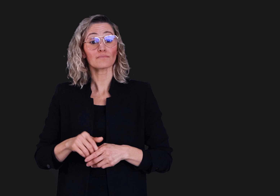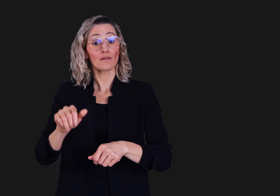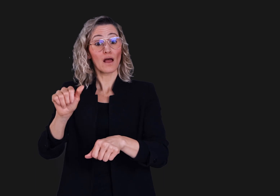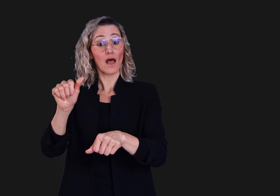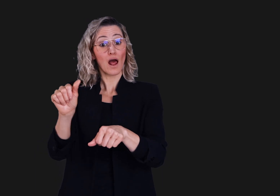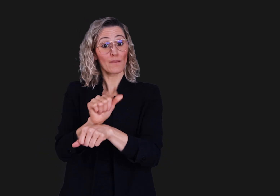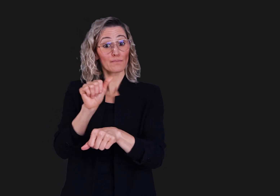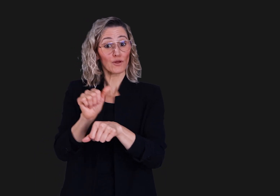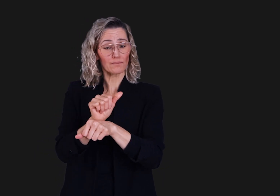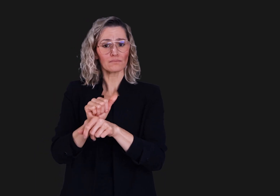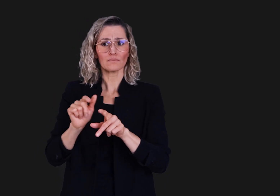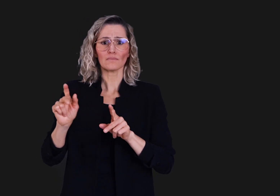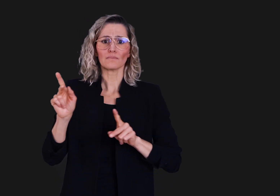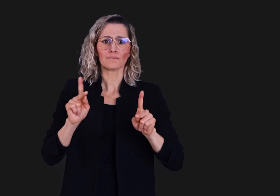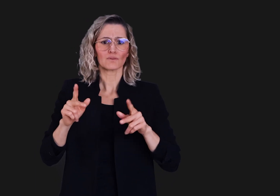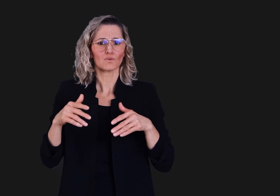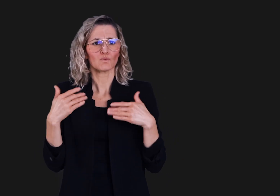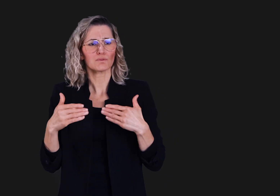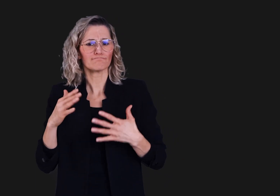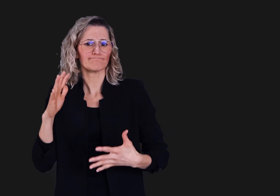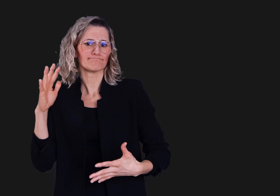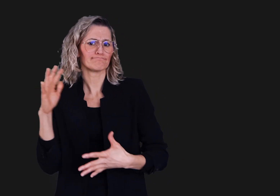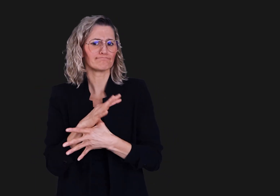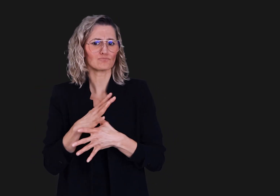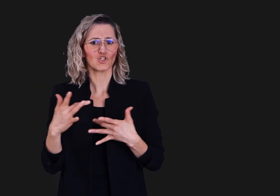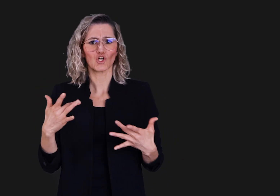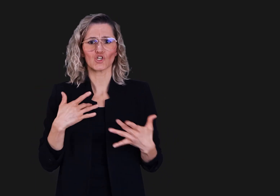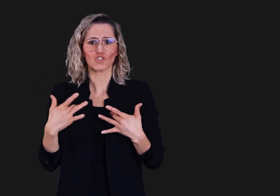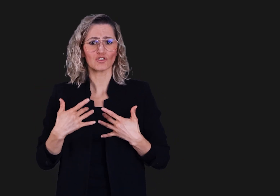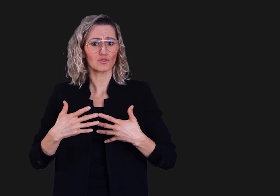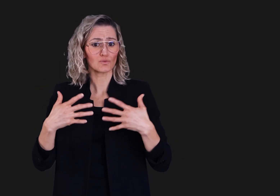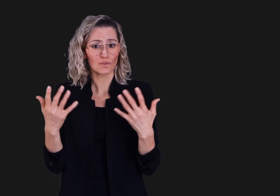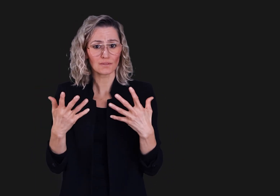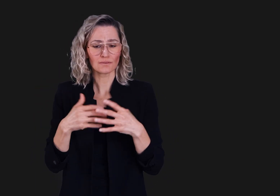There are the main concerns of people in Alberta.